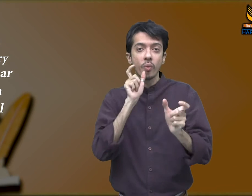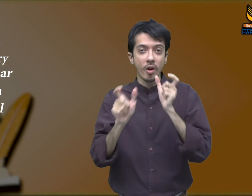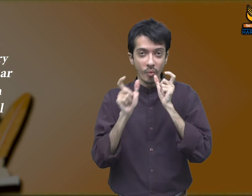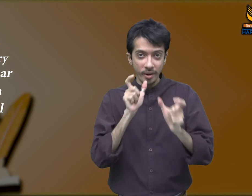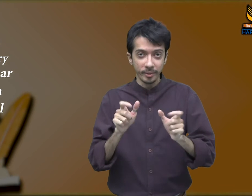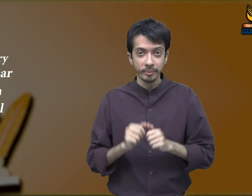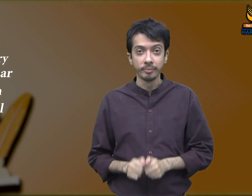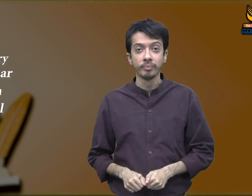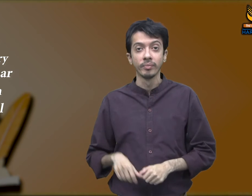Fifth is verbal.